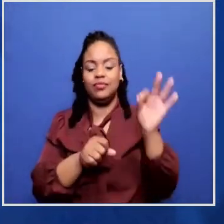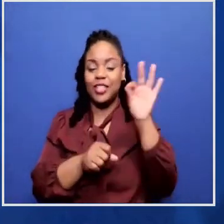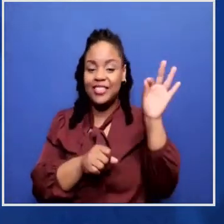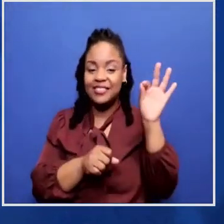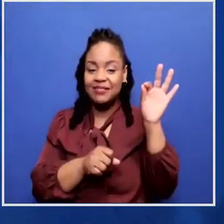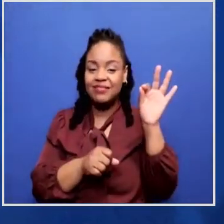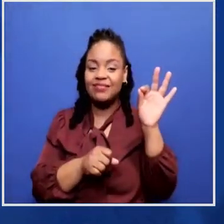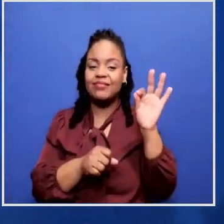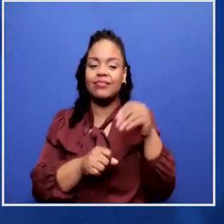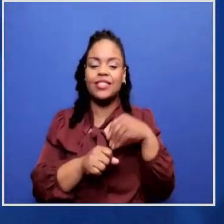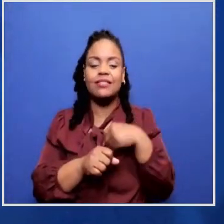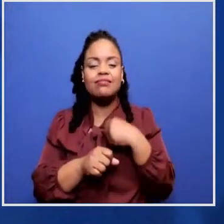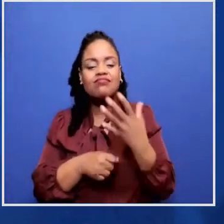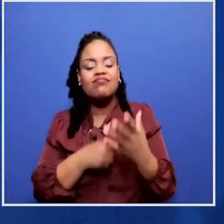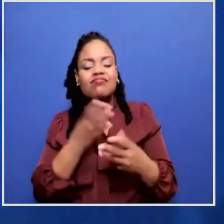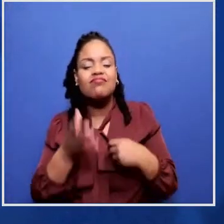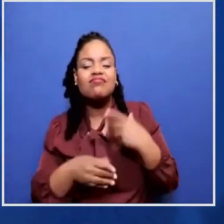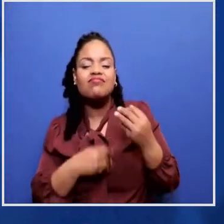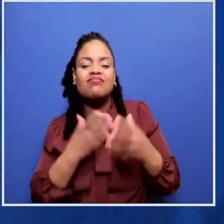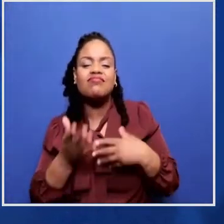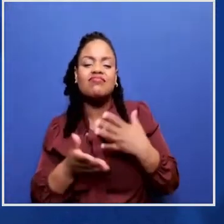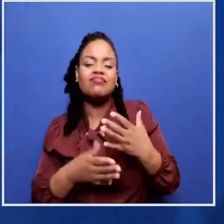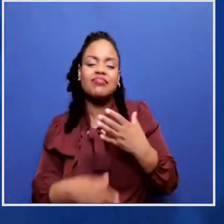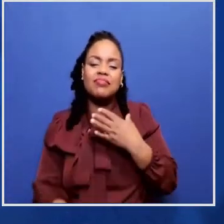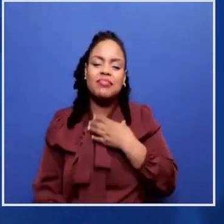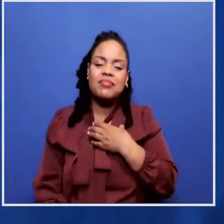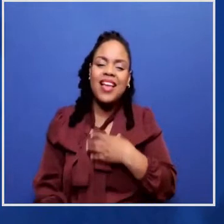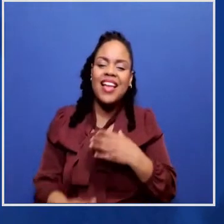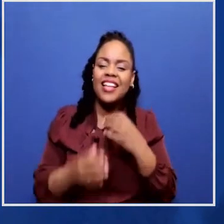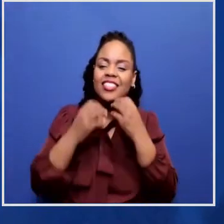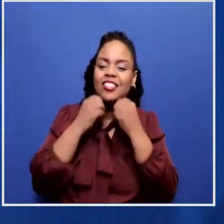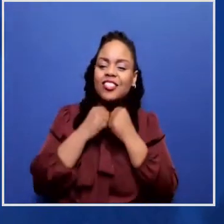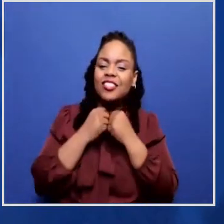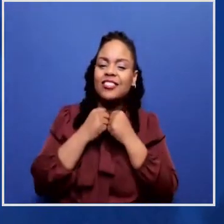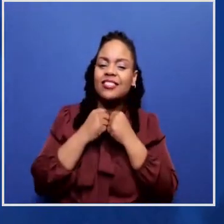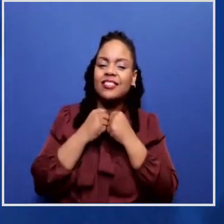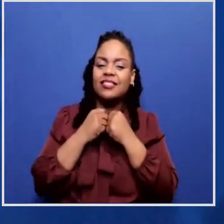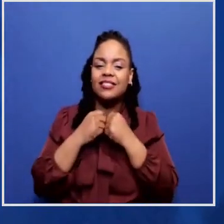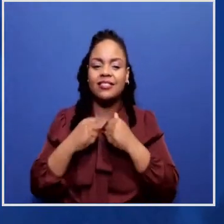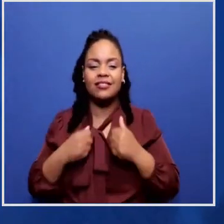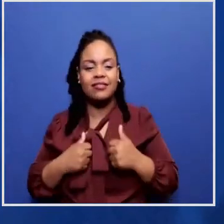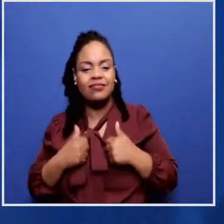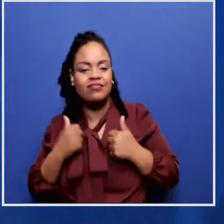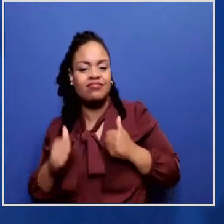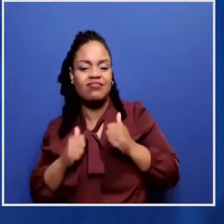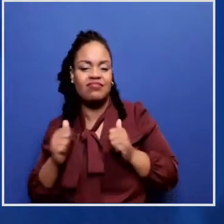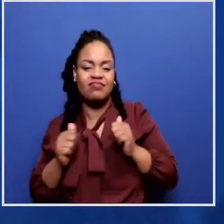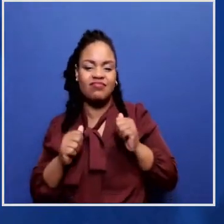THE GENEROSITY, COMPASSION, OUR